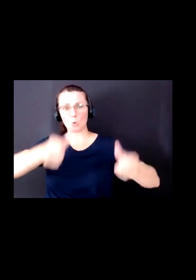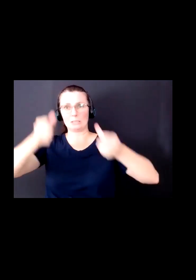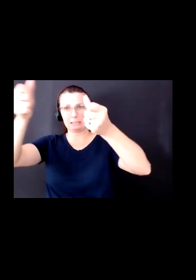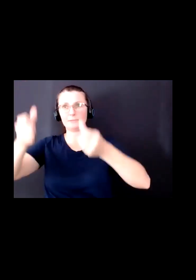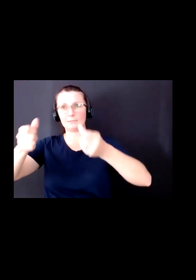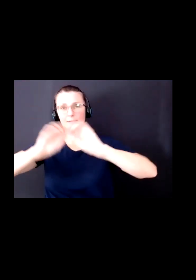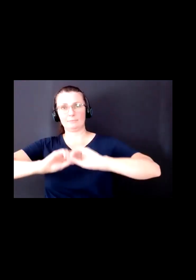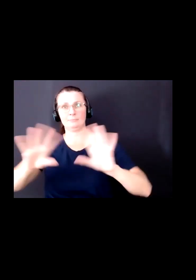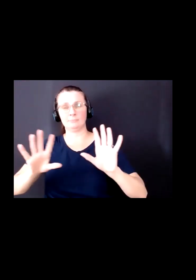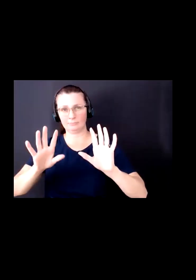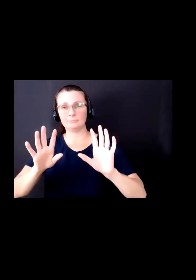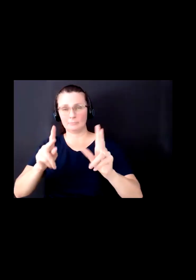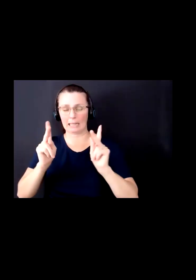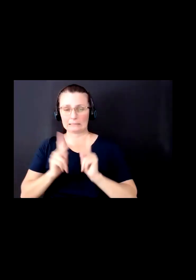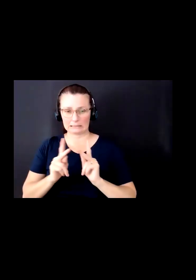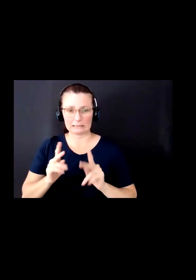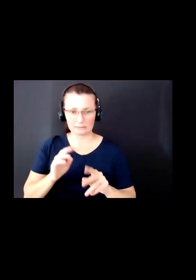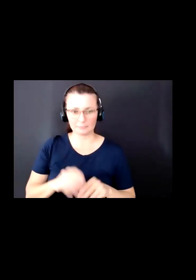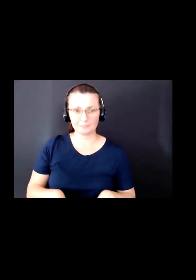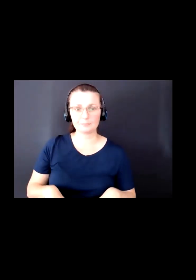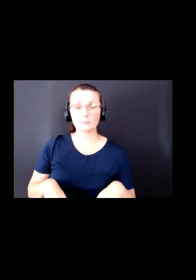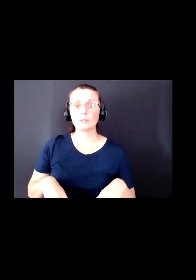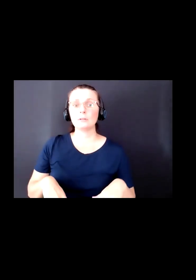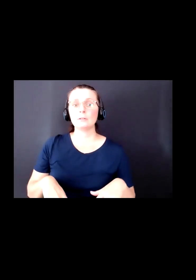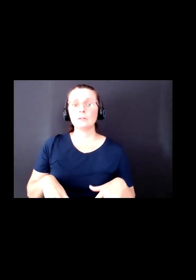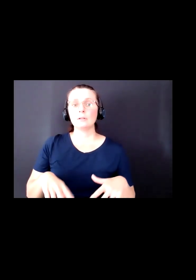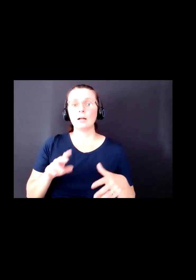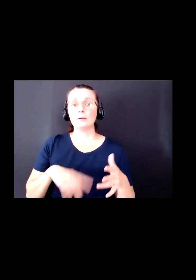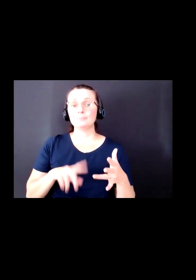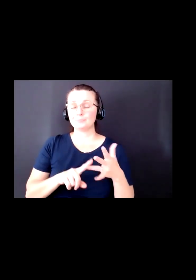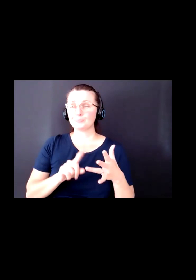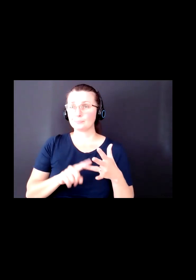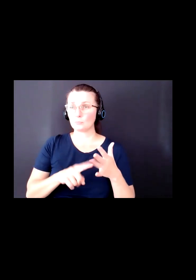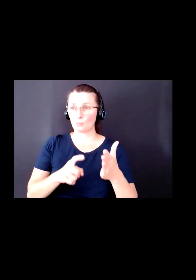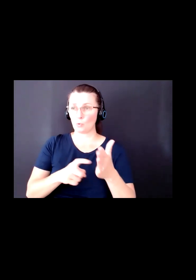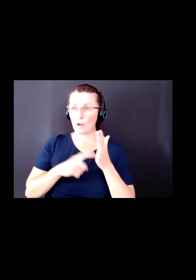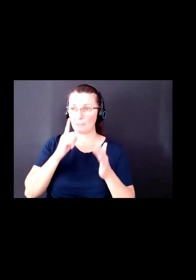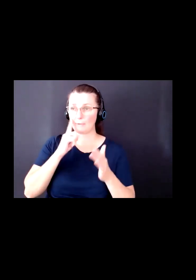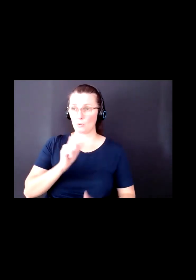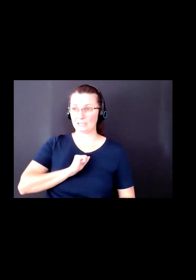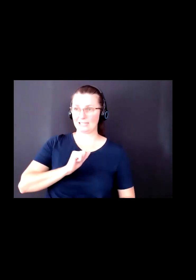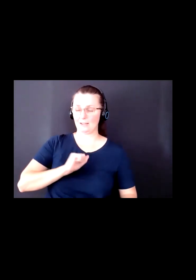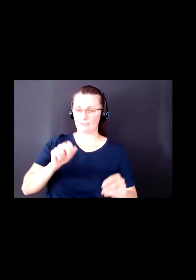there is a requirement to self-evaluate. A self-evaluation is an